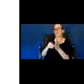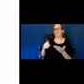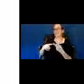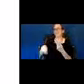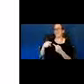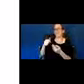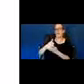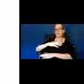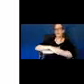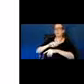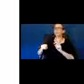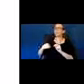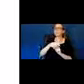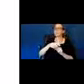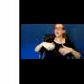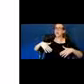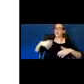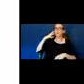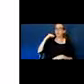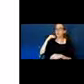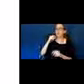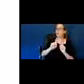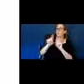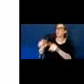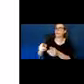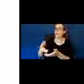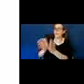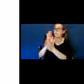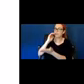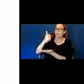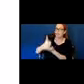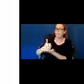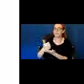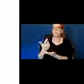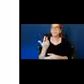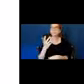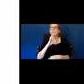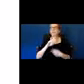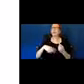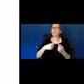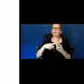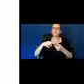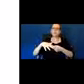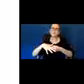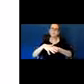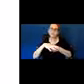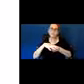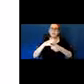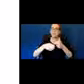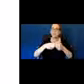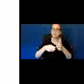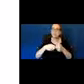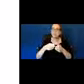it's not a geographic issue, it's right there. I've never seen anybody in the Homeless Help Desk, let alone a line out the door.